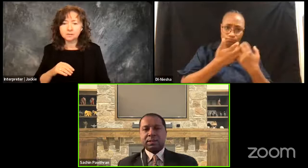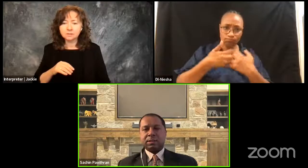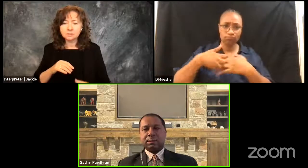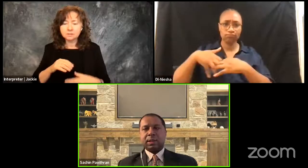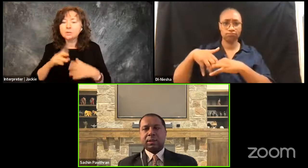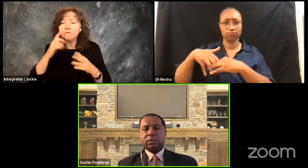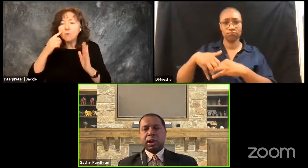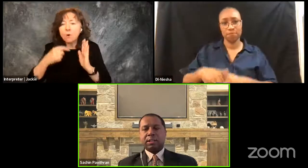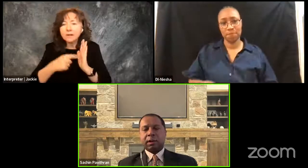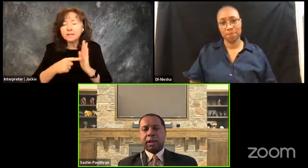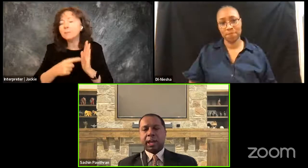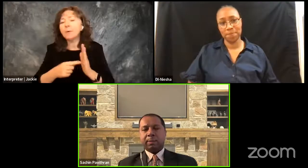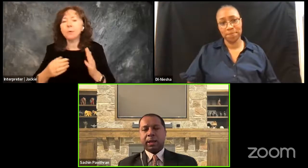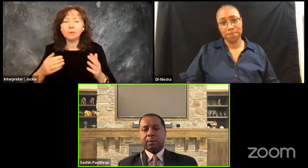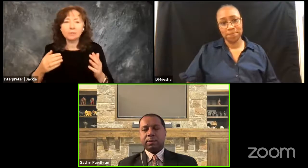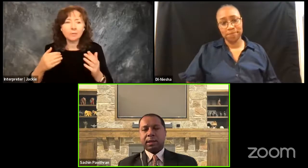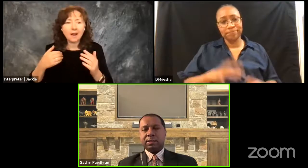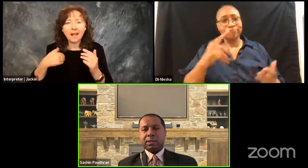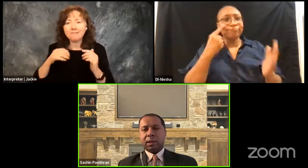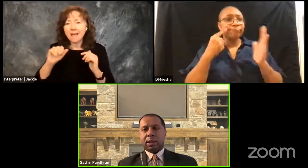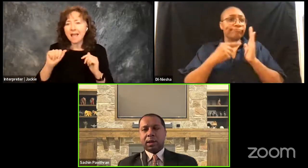system that tracks our ABA complaints.